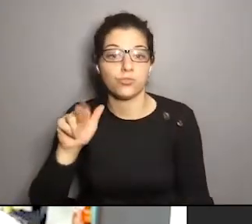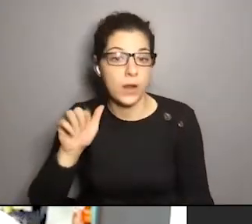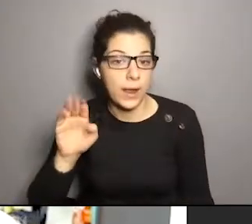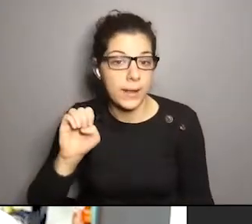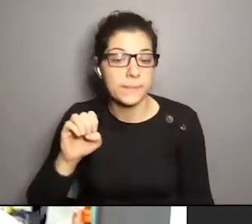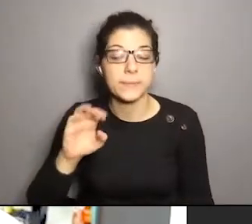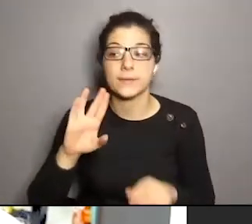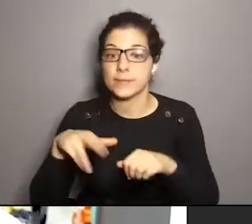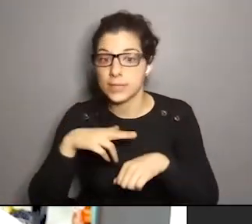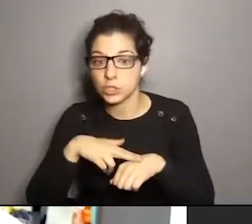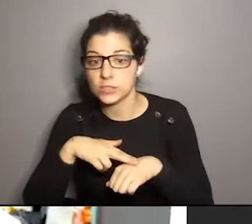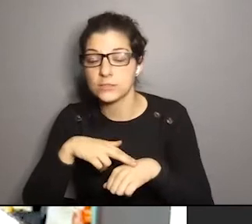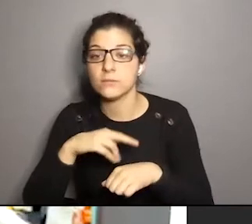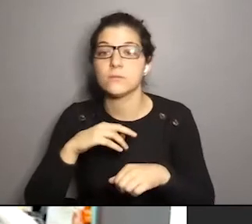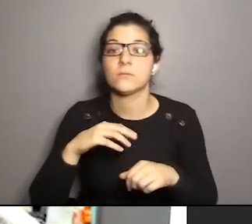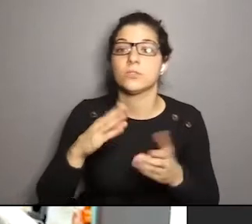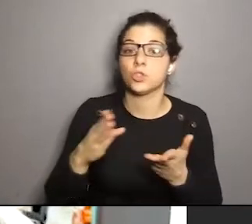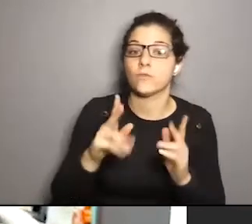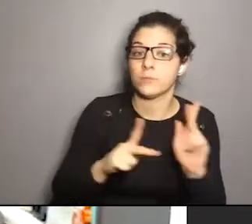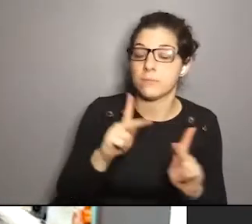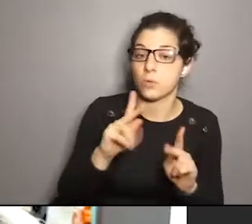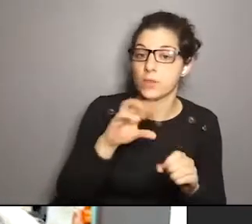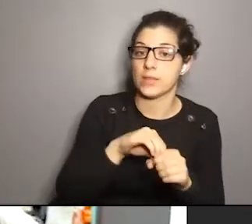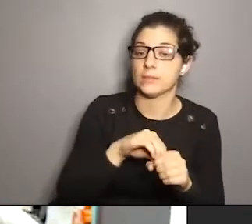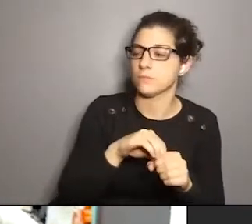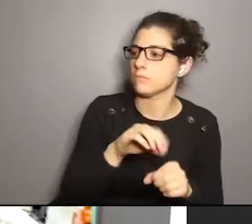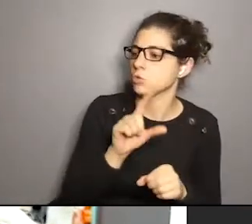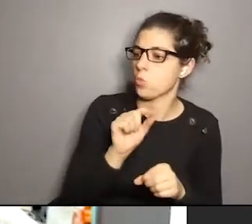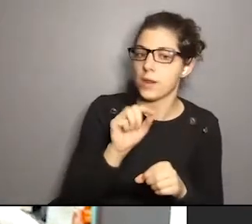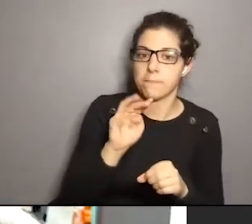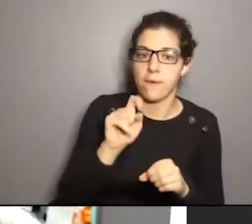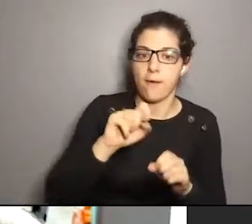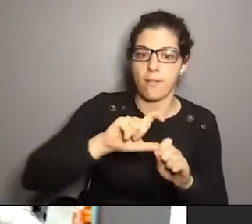We also serve people within 20-mile radius of all five territories